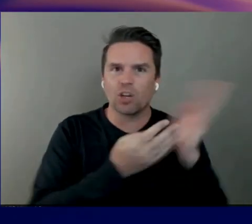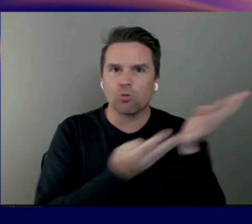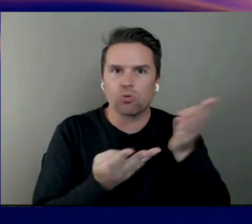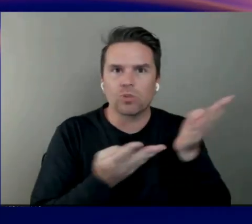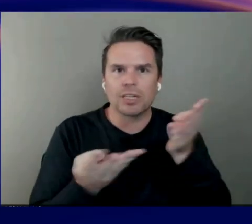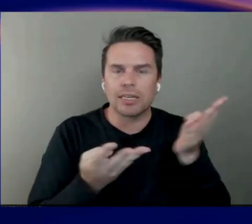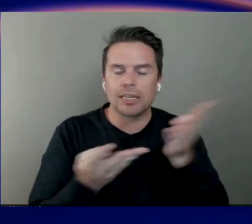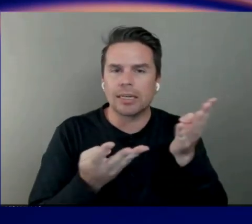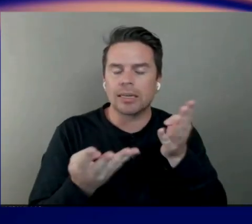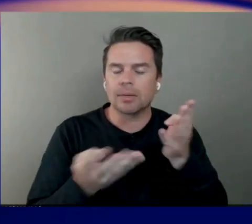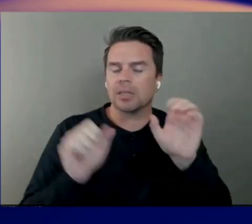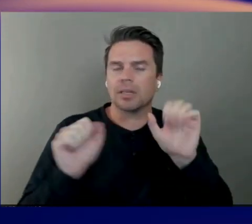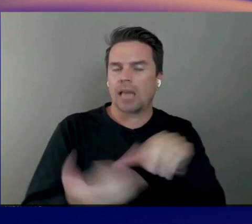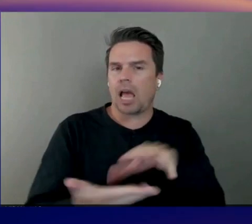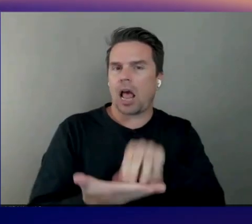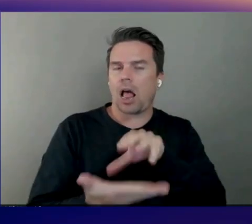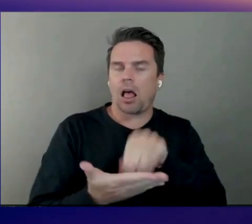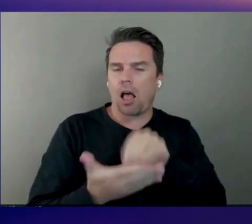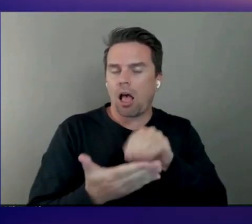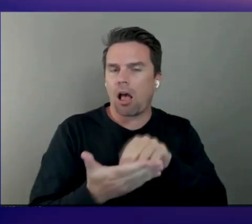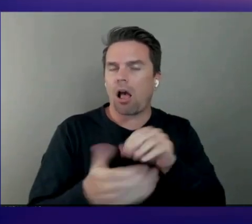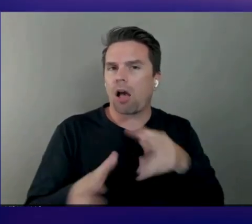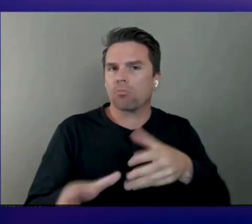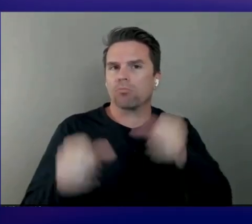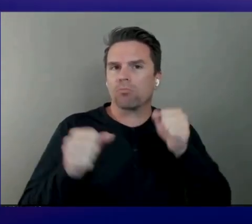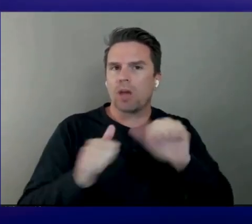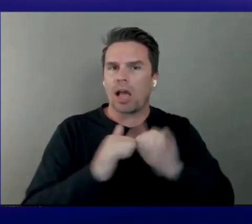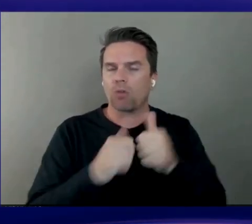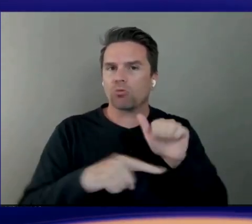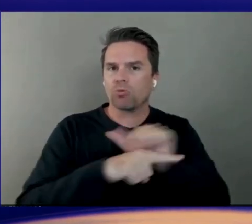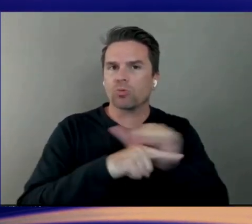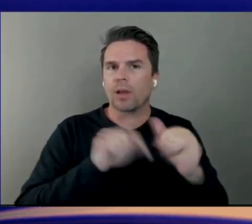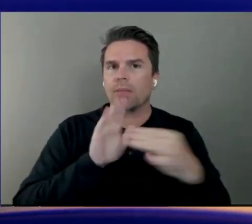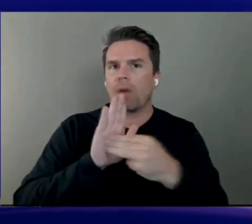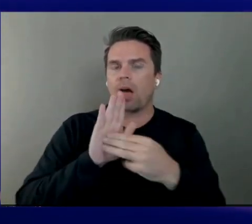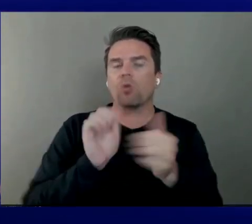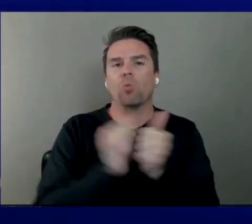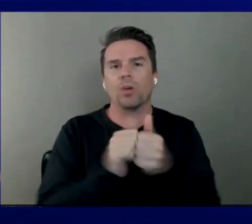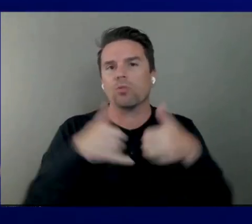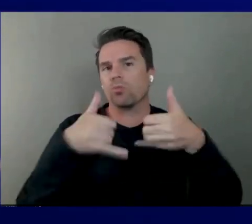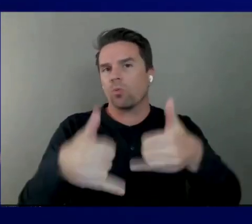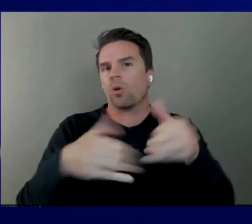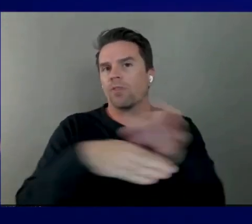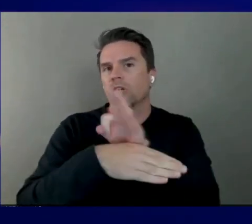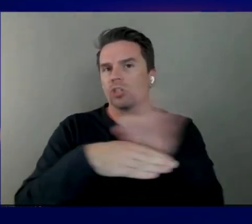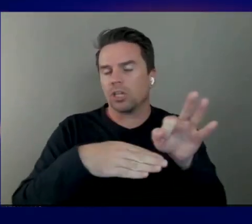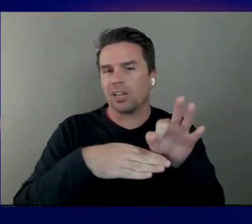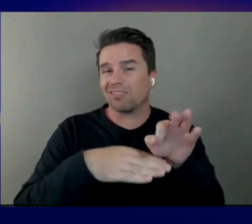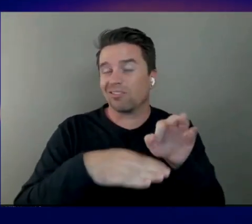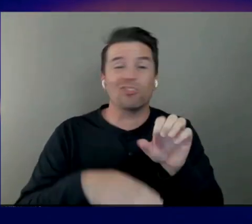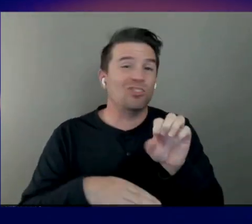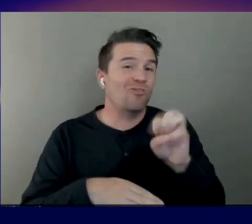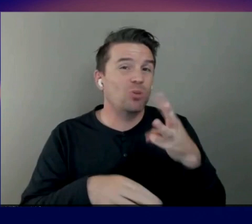of just training that model through a reward function with just a couple lines of code. [Suman] Yeah, yeah. And I think